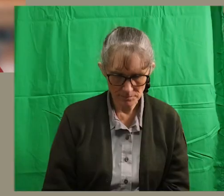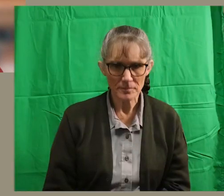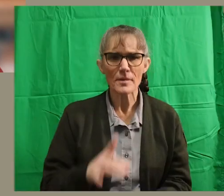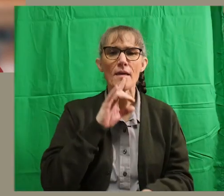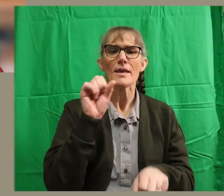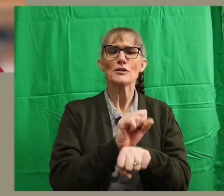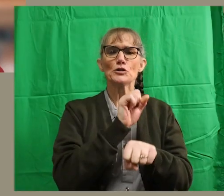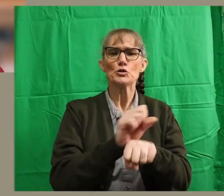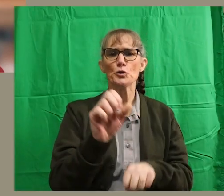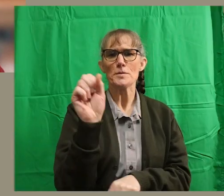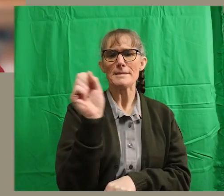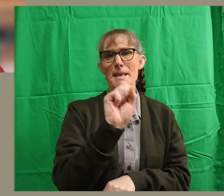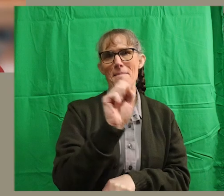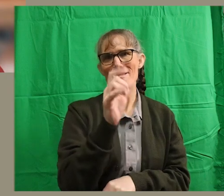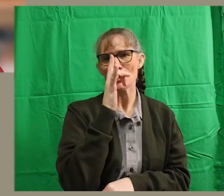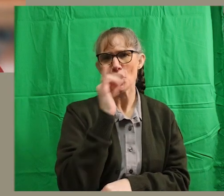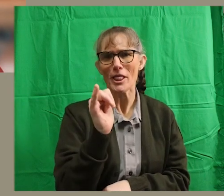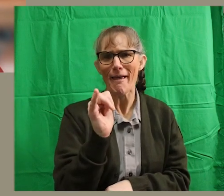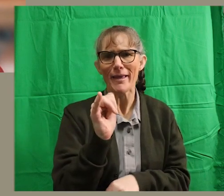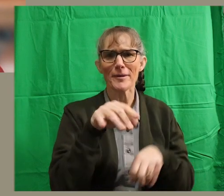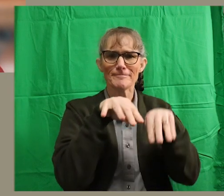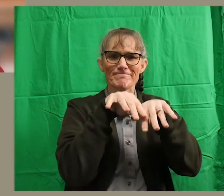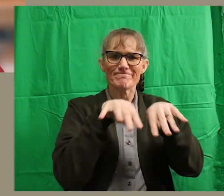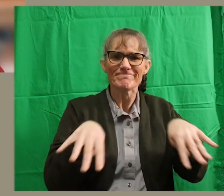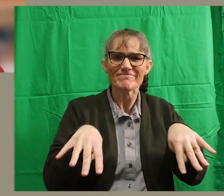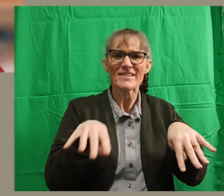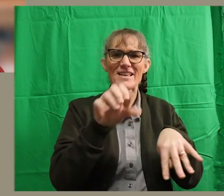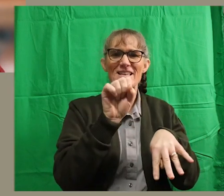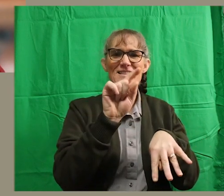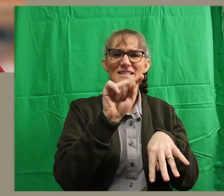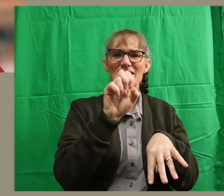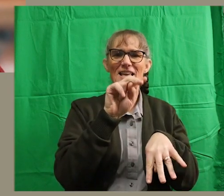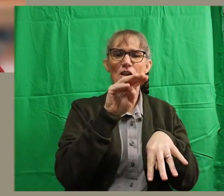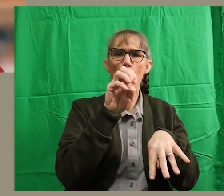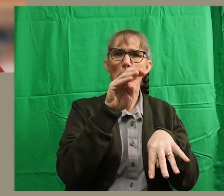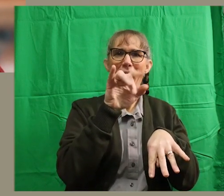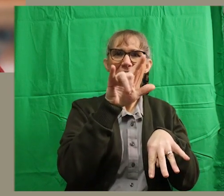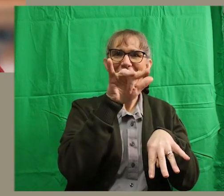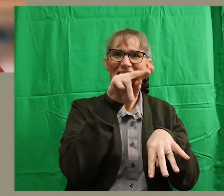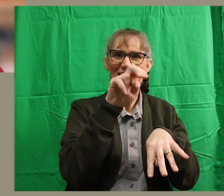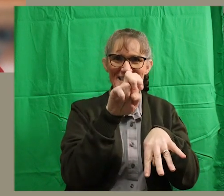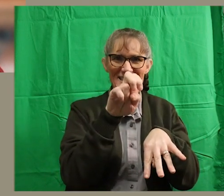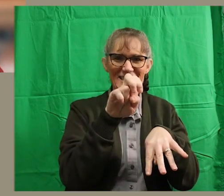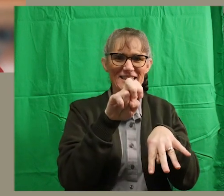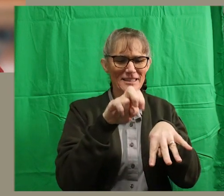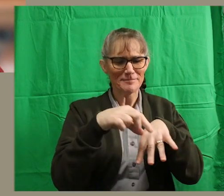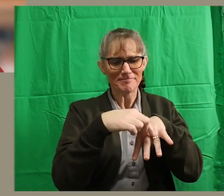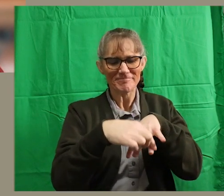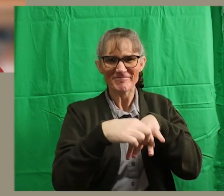So, this is a lifelike reconstruction of what some Stenomylines, particularly the in the genus Stenomylus would have looked like.